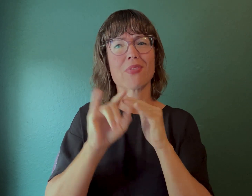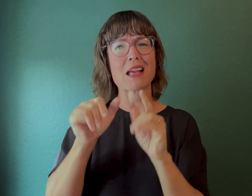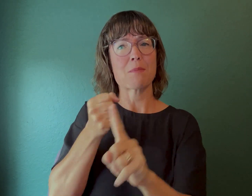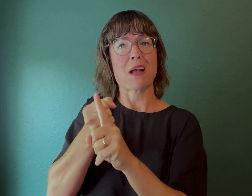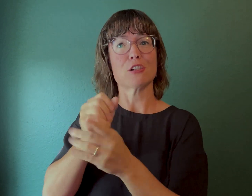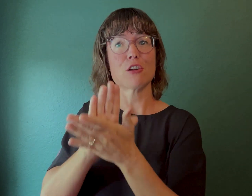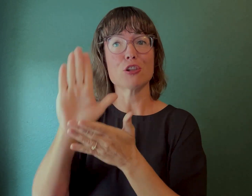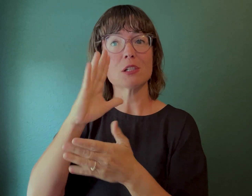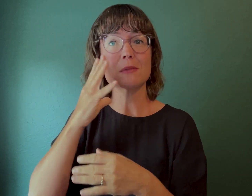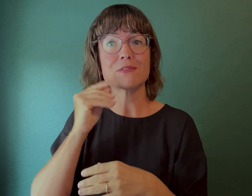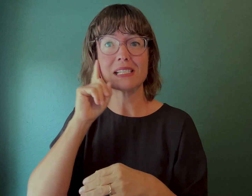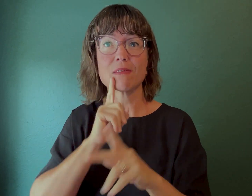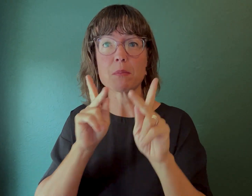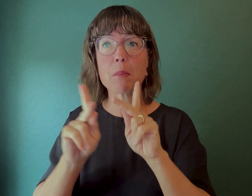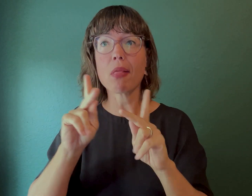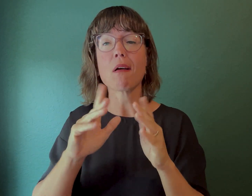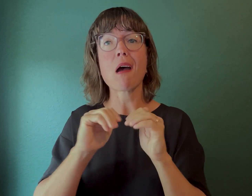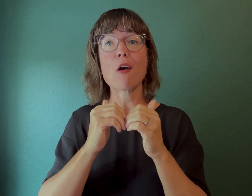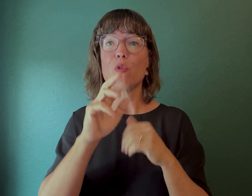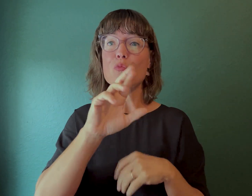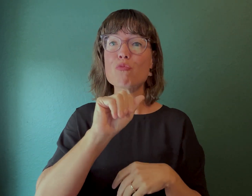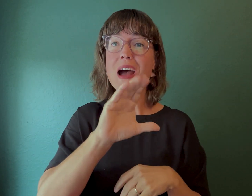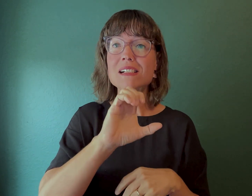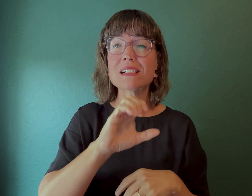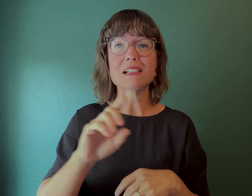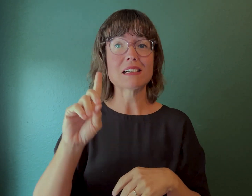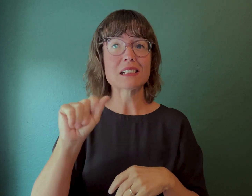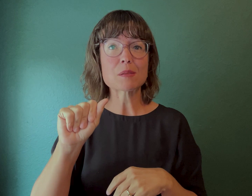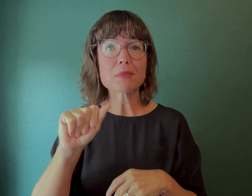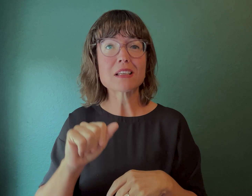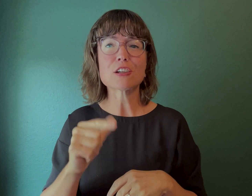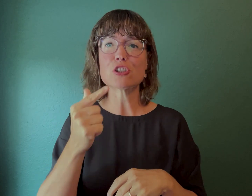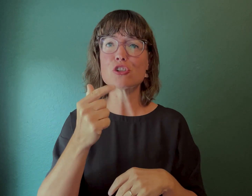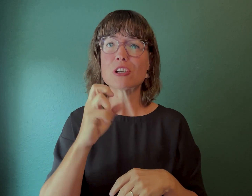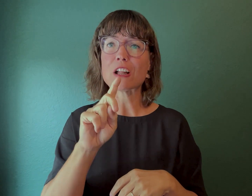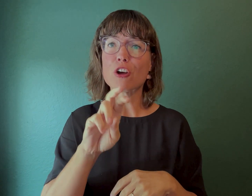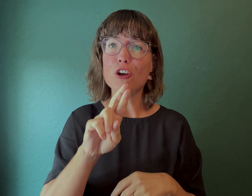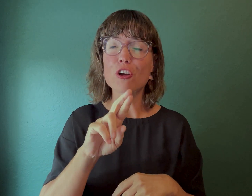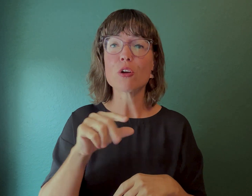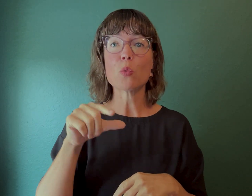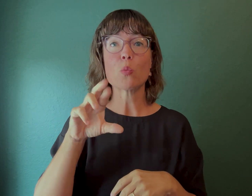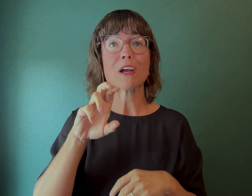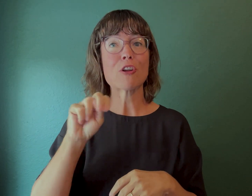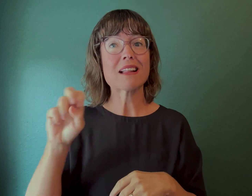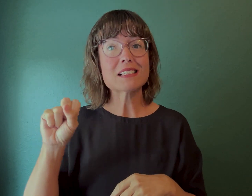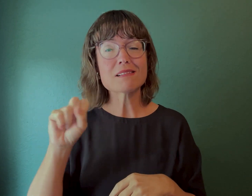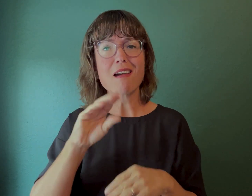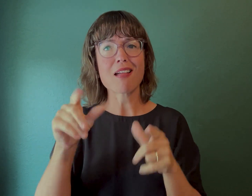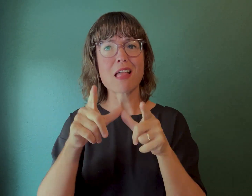and impact the college experience for deaf students. How race, disability, gender, queerness,